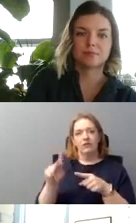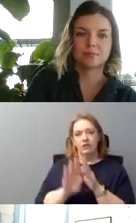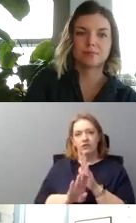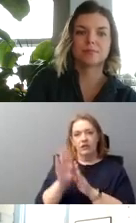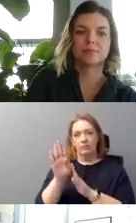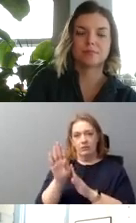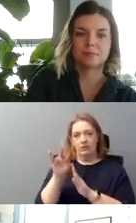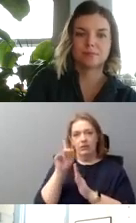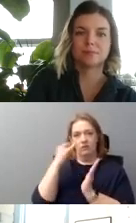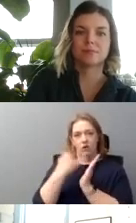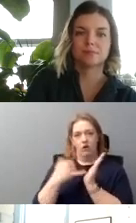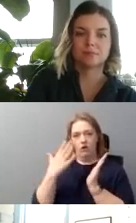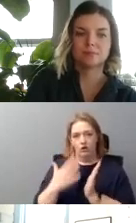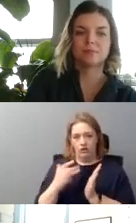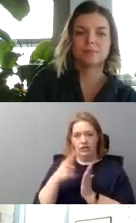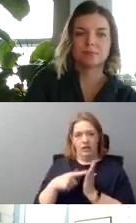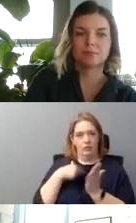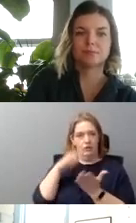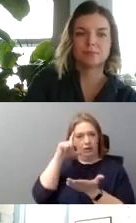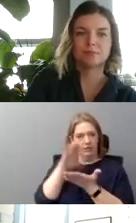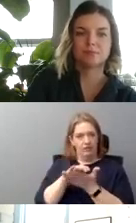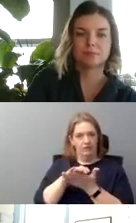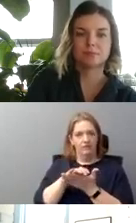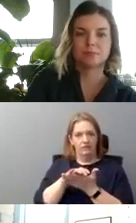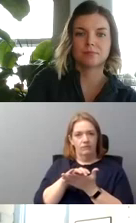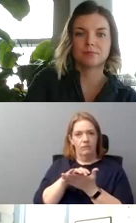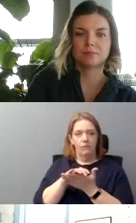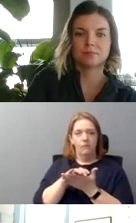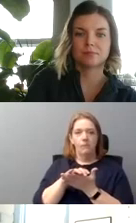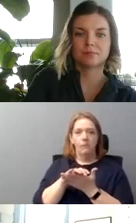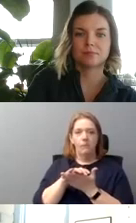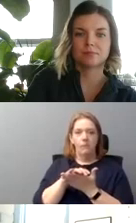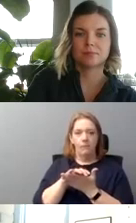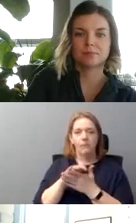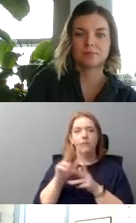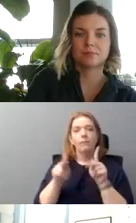for artists, that's what I believe...for emerging artists and people of different ages work here